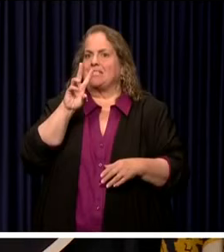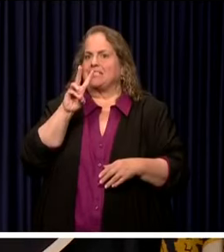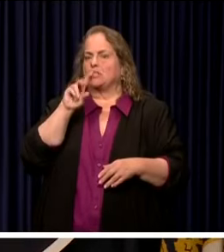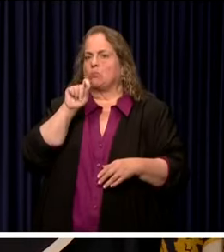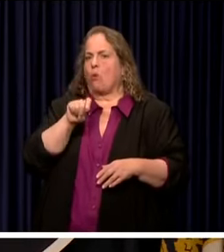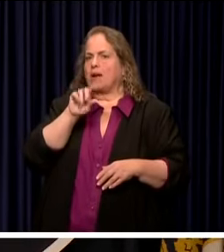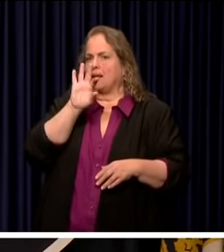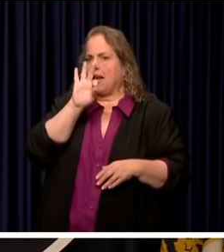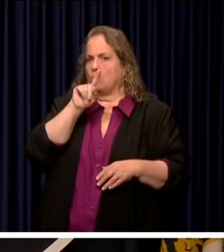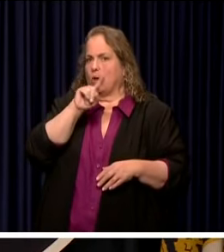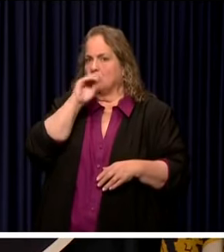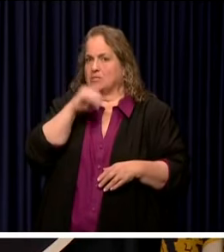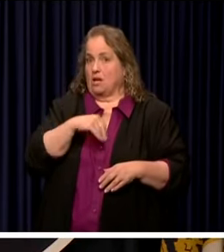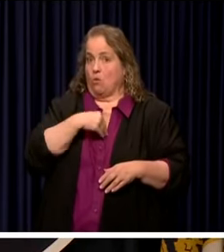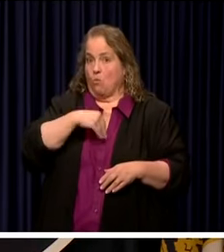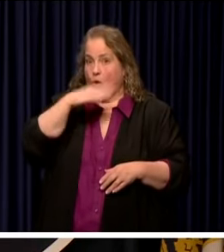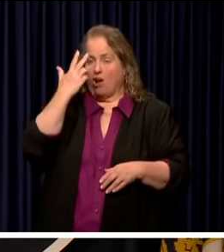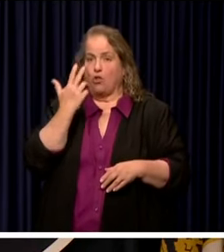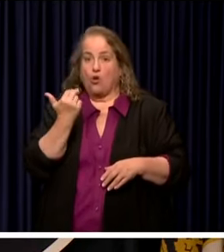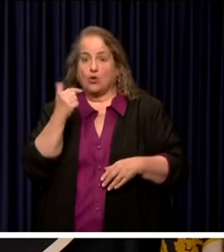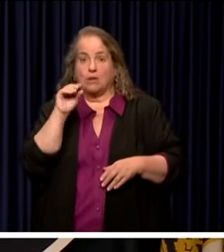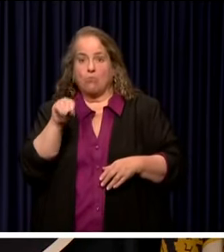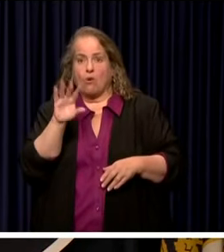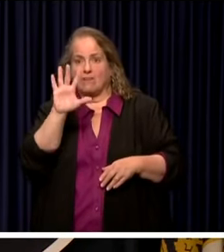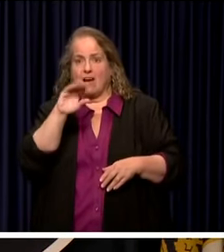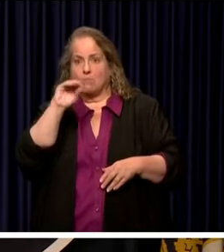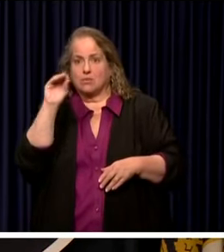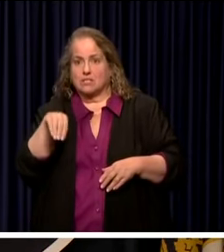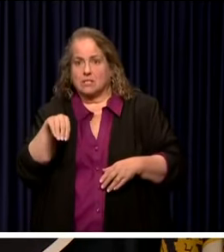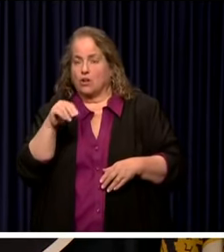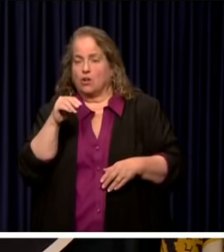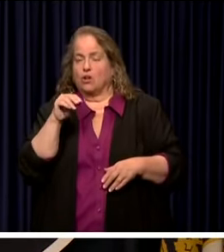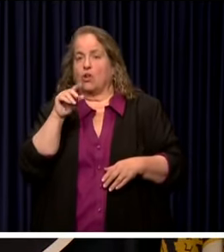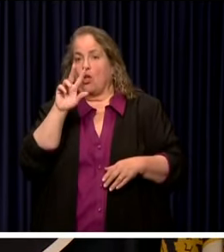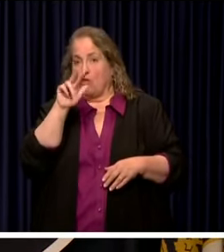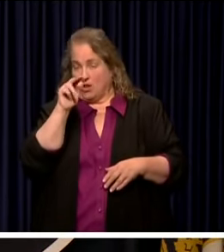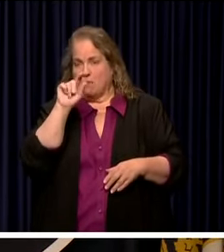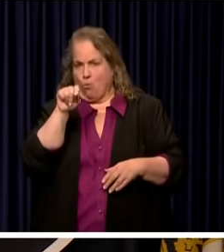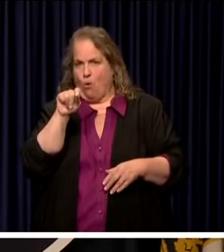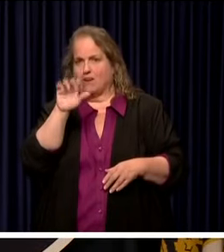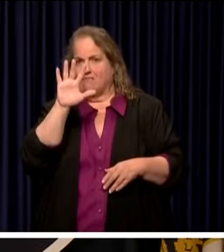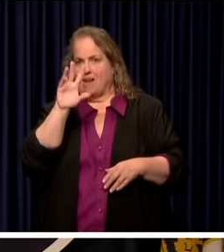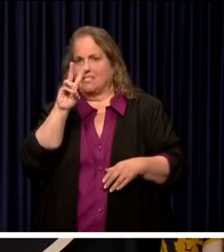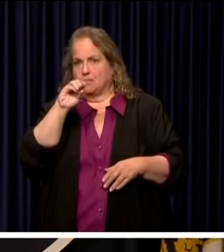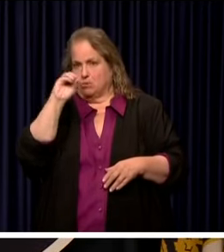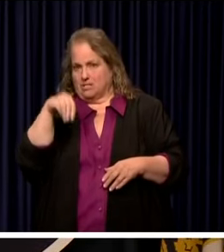NON-HISPANIC, .71% HISPANIC.